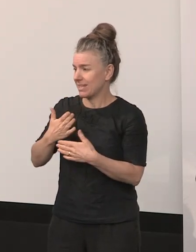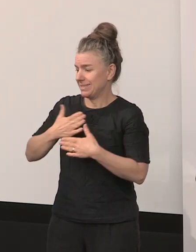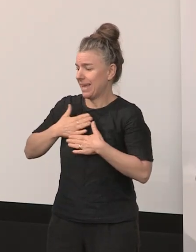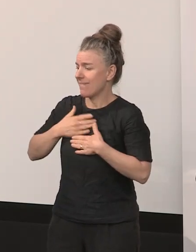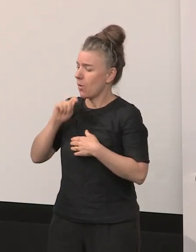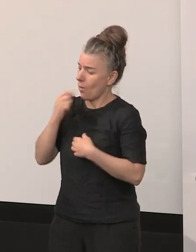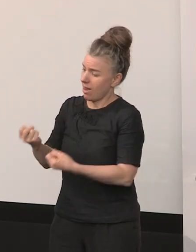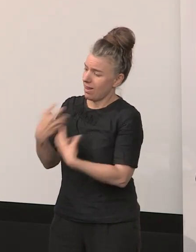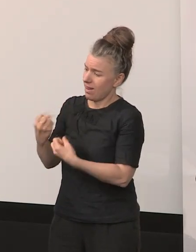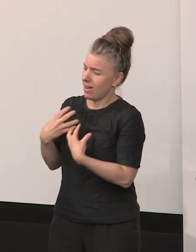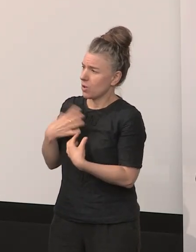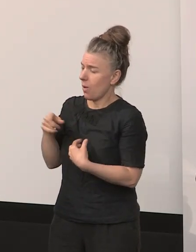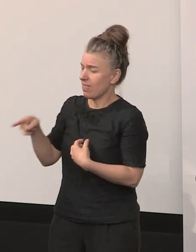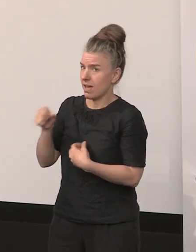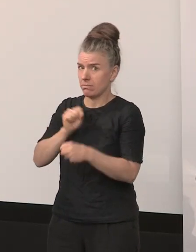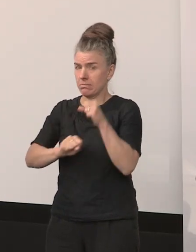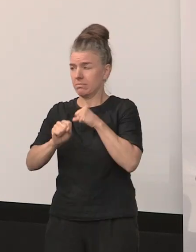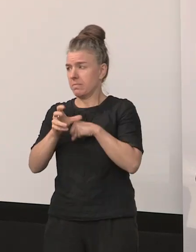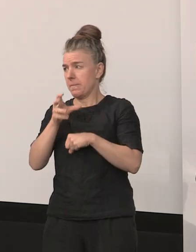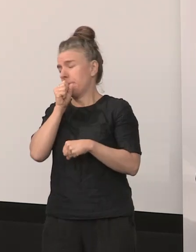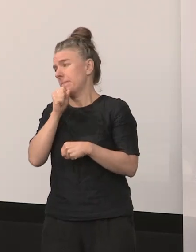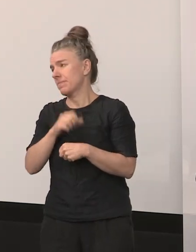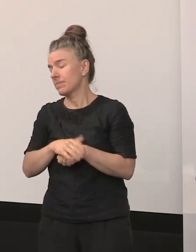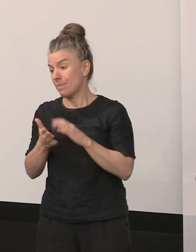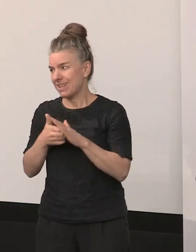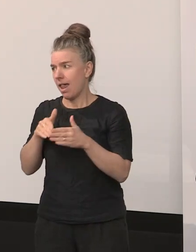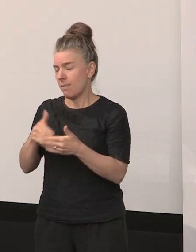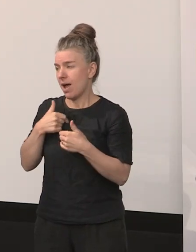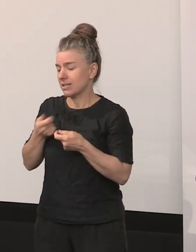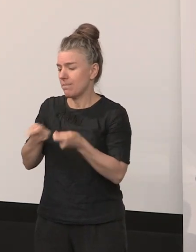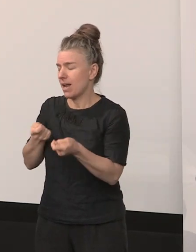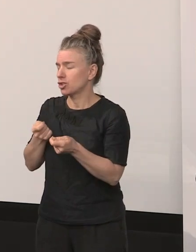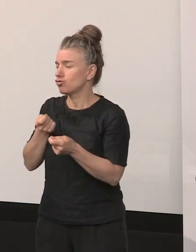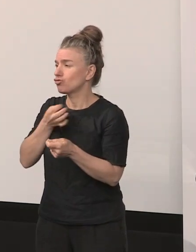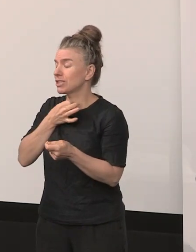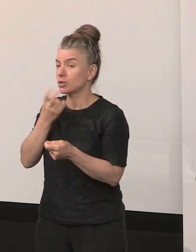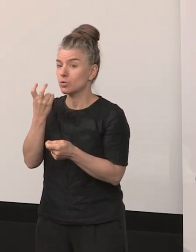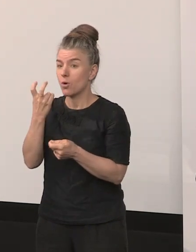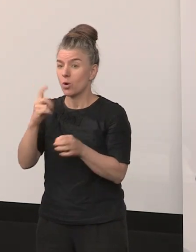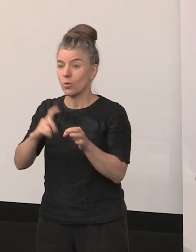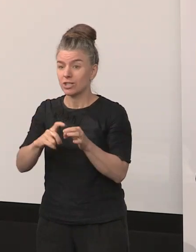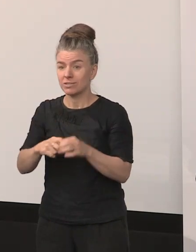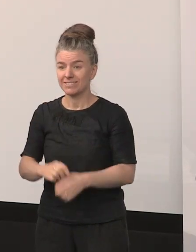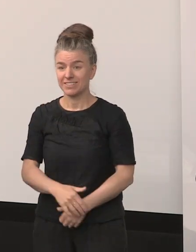ensure if there is additional information that it's elicited. We want people to feel safe about giving